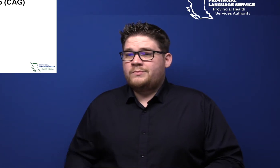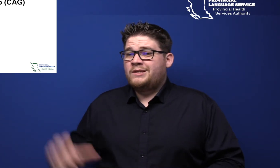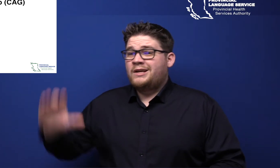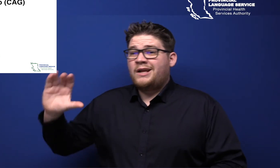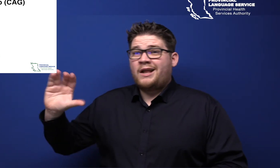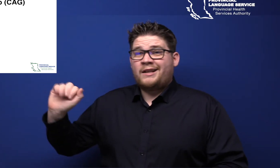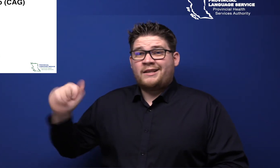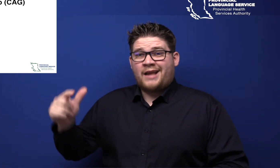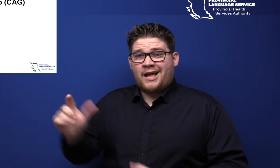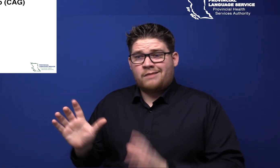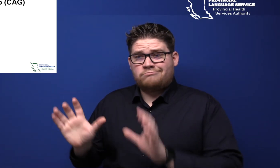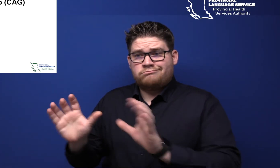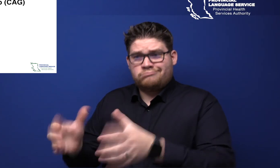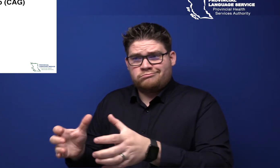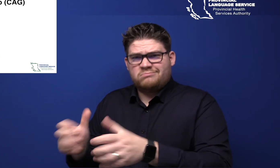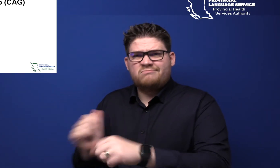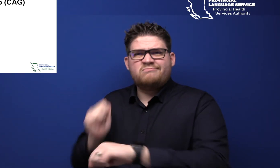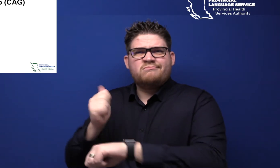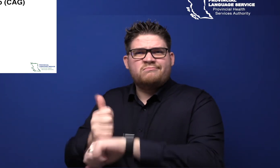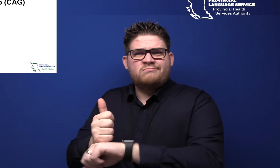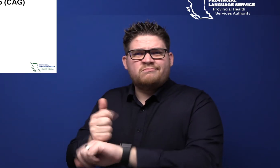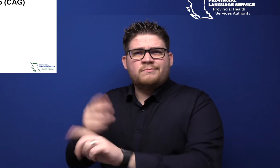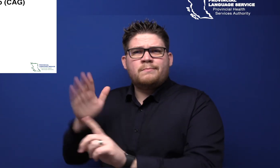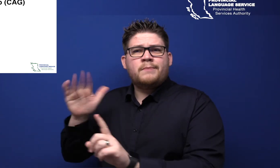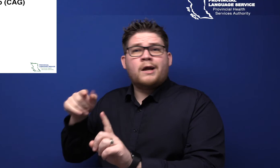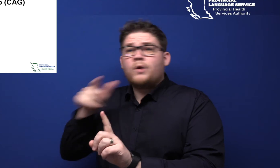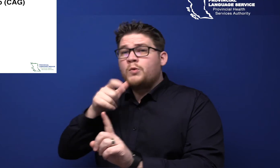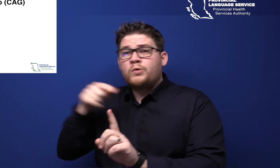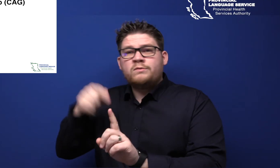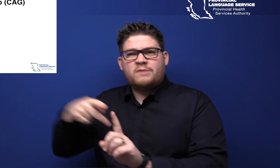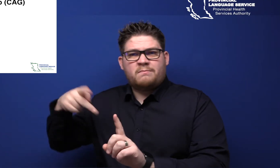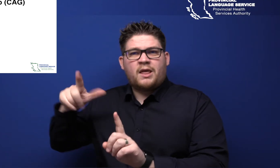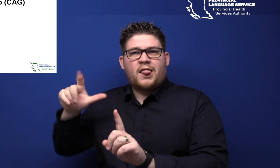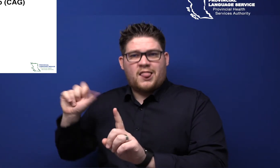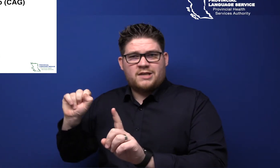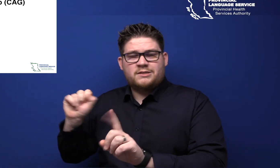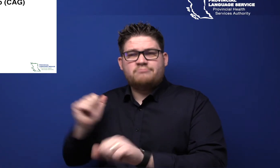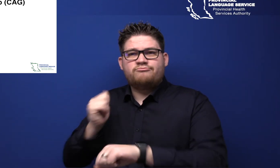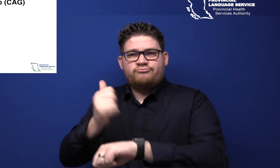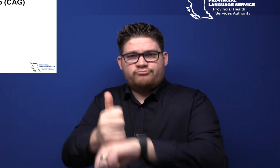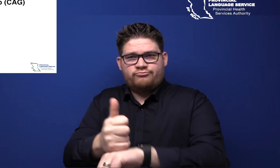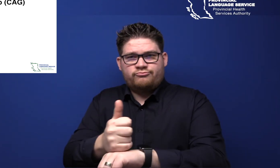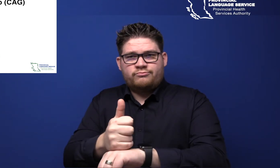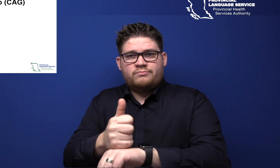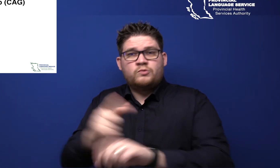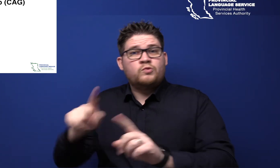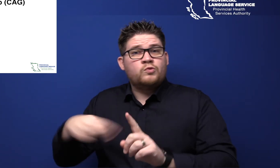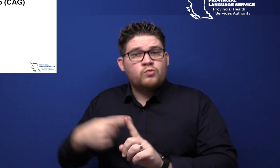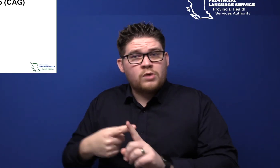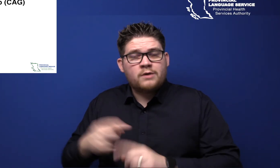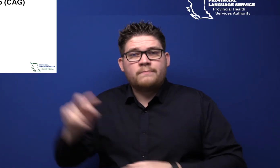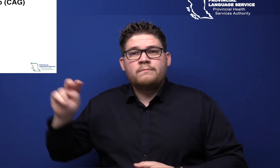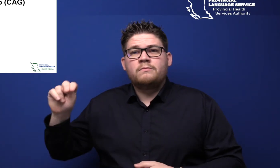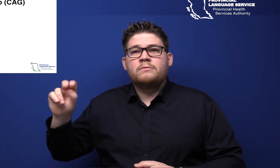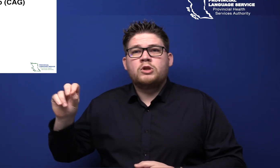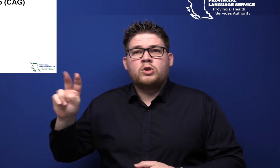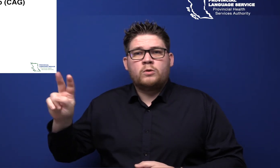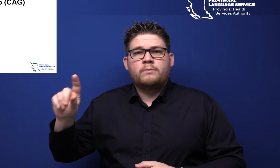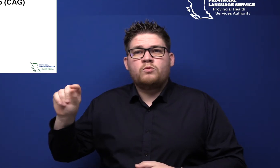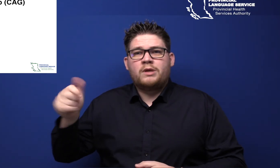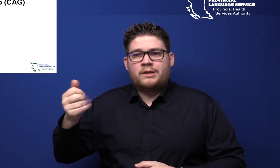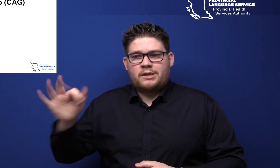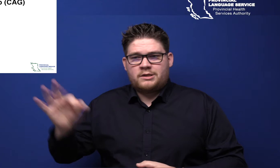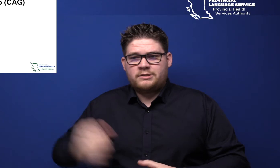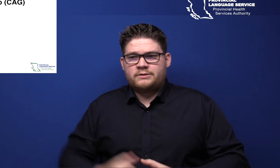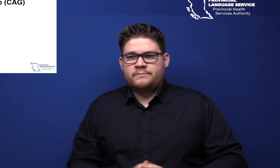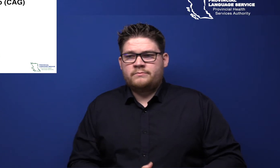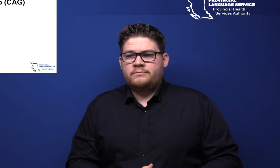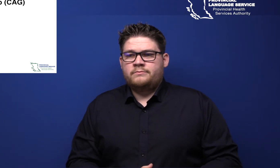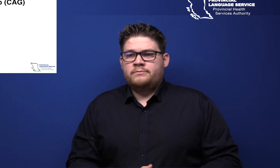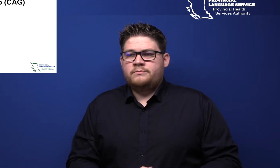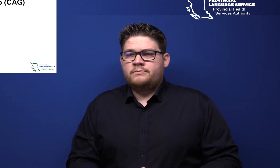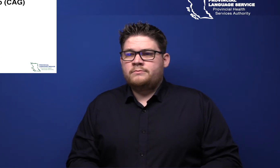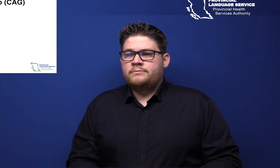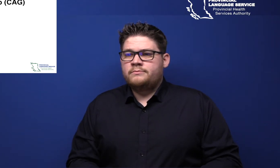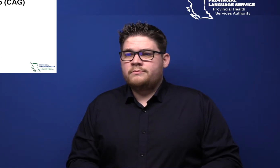THE CAG WAS ESTABLISHED BY PLS IN NOVEMBER 2019.